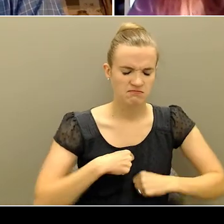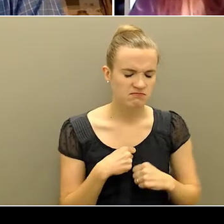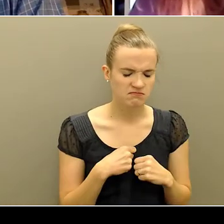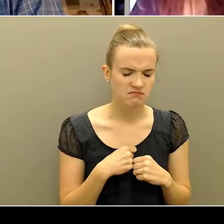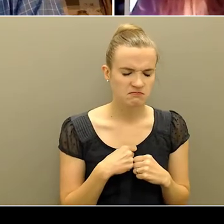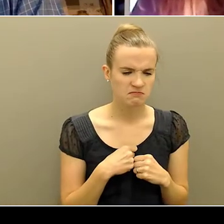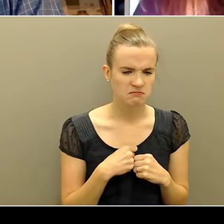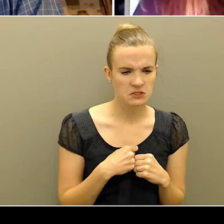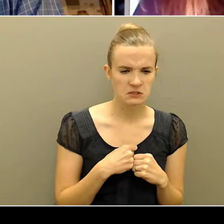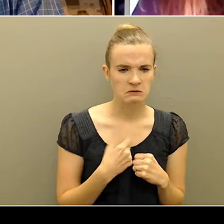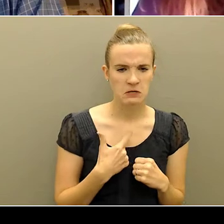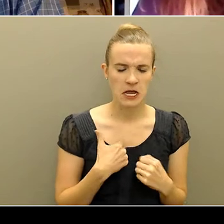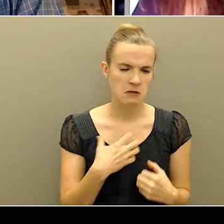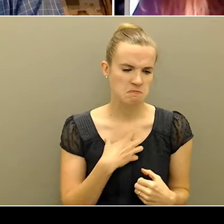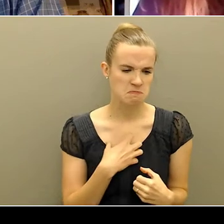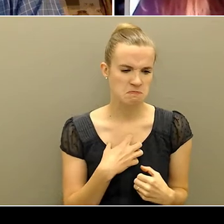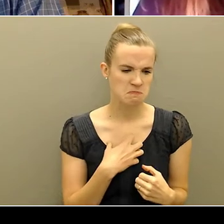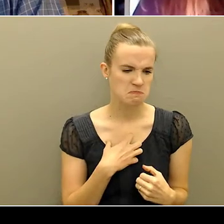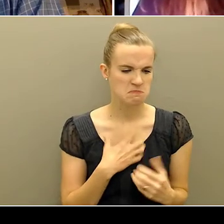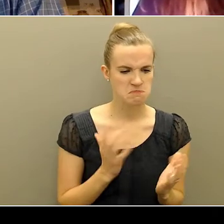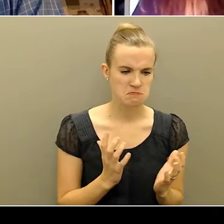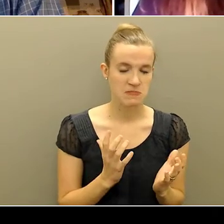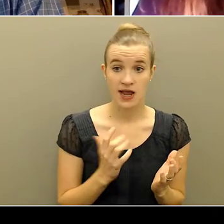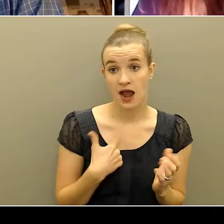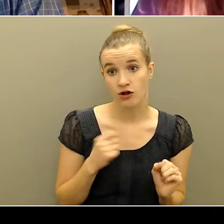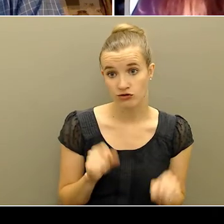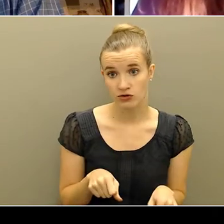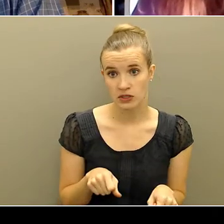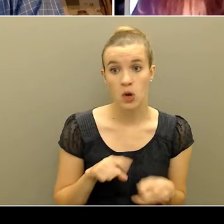that particular place you know, isn't accessible, okay, well, I'm just going